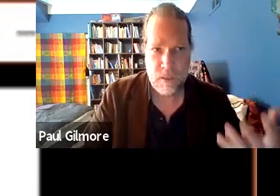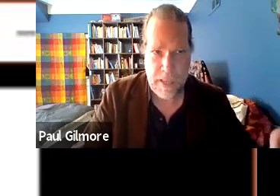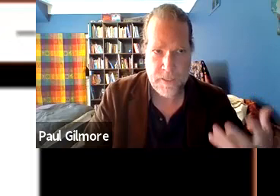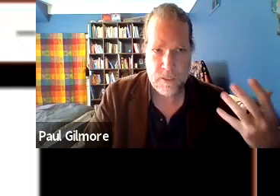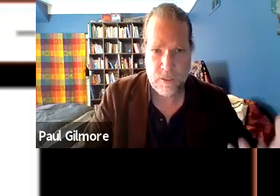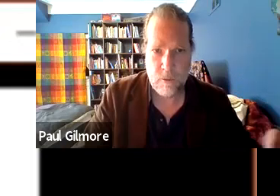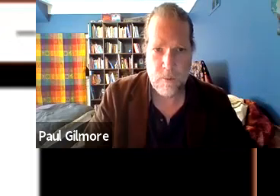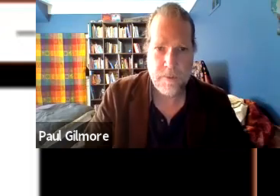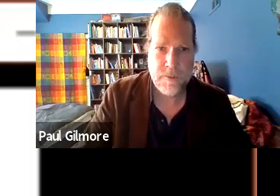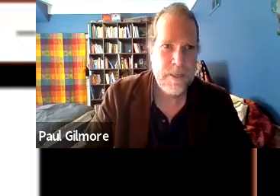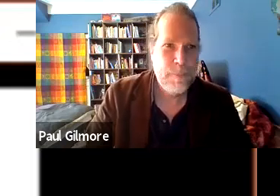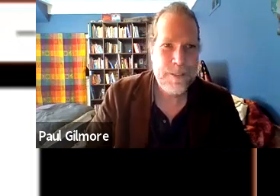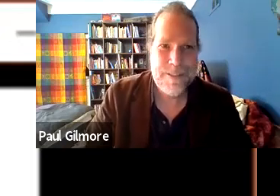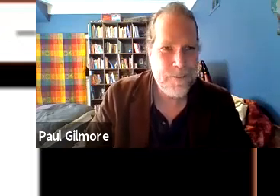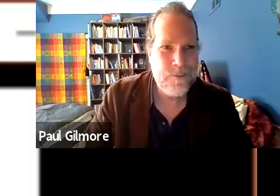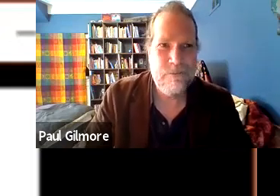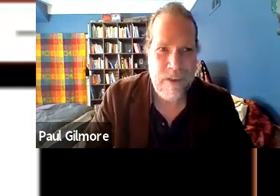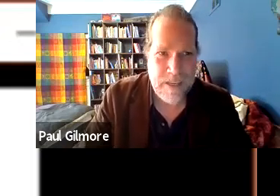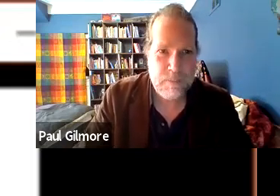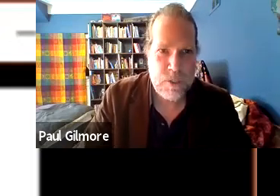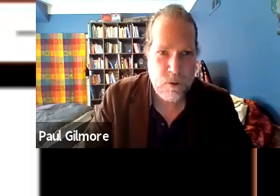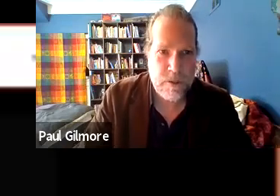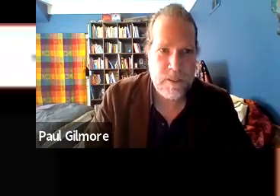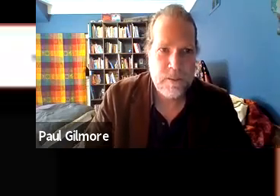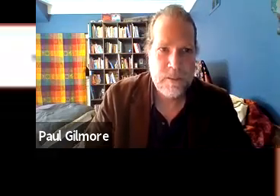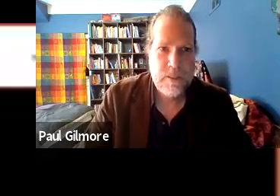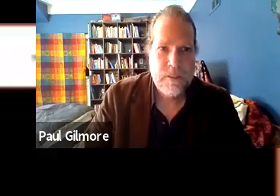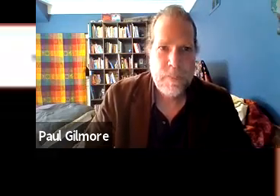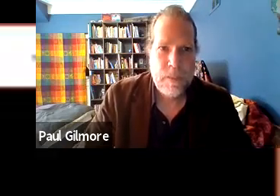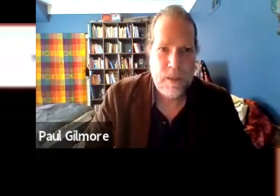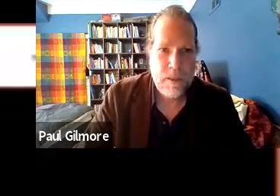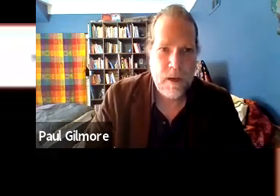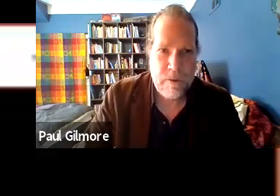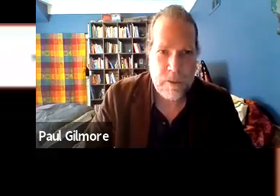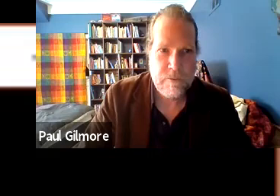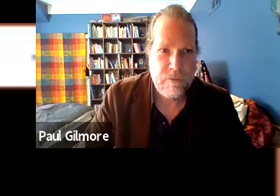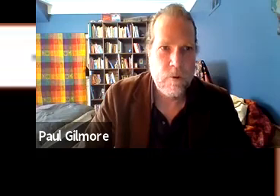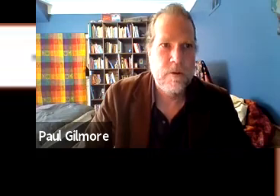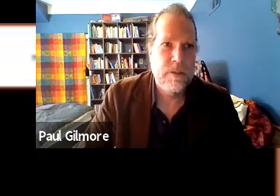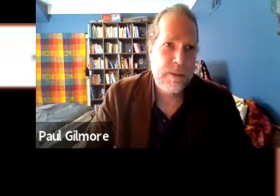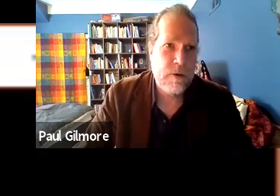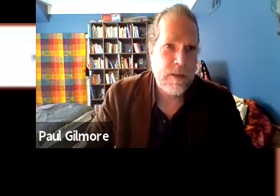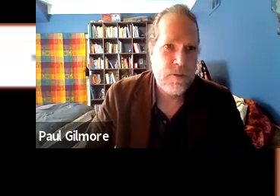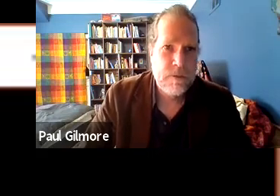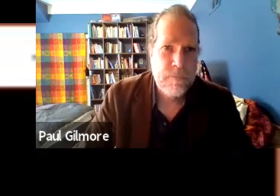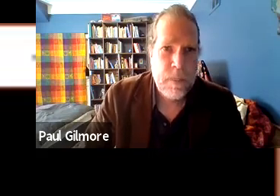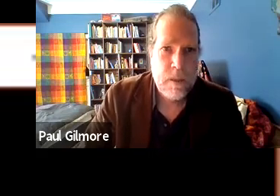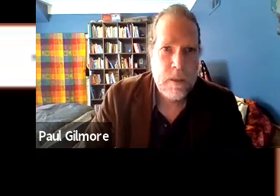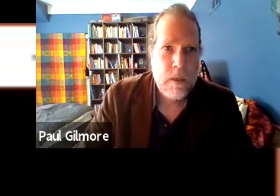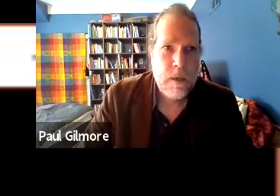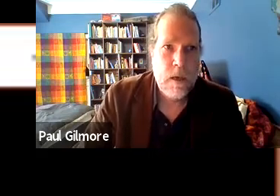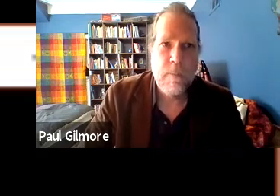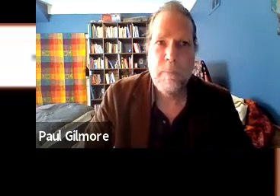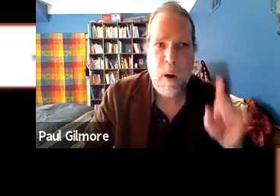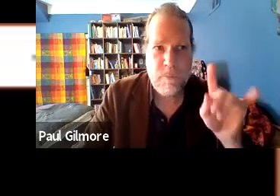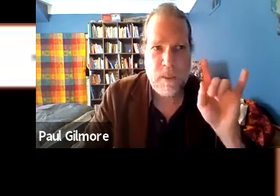last go round. But it's still the vast majority are voting for the Democrats. both